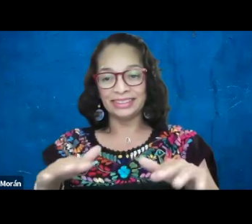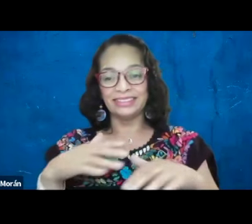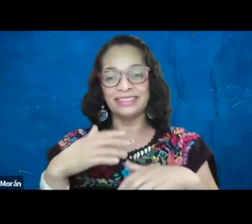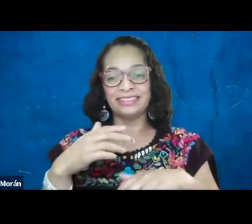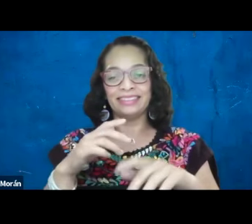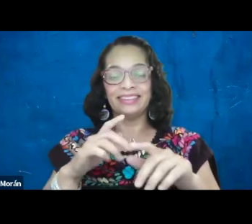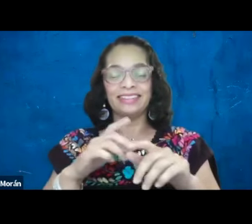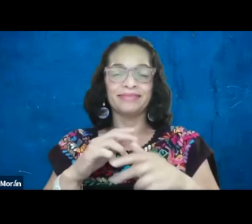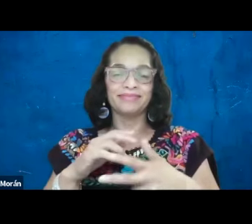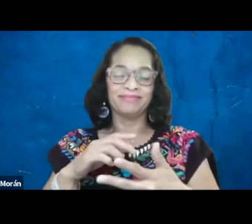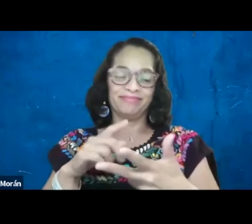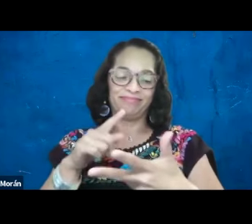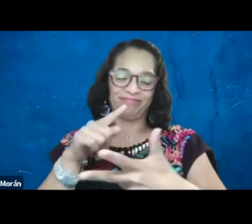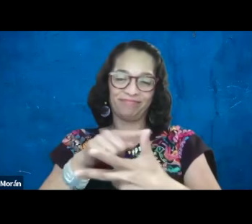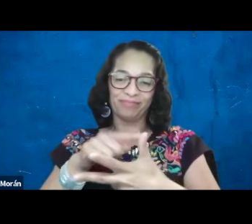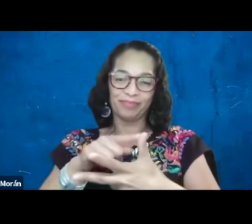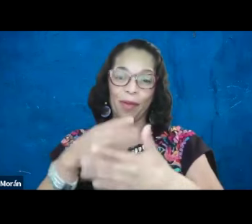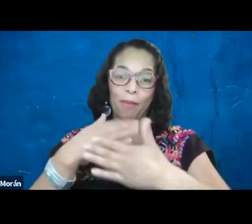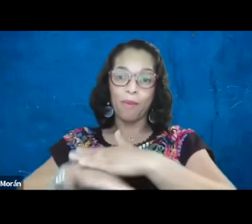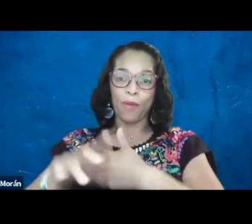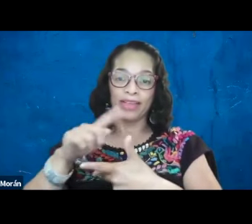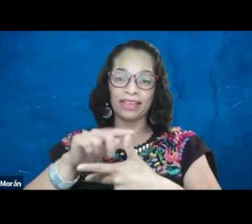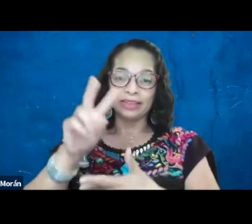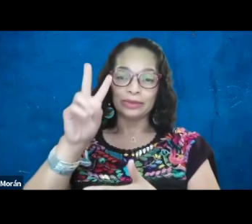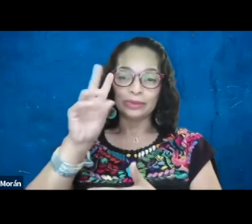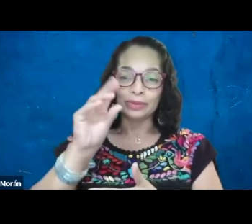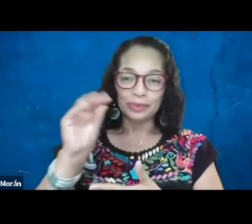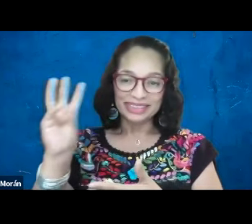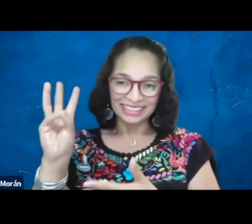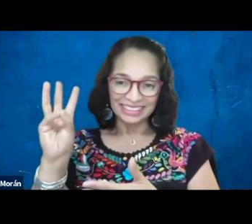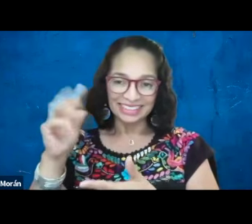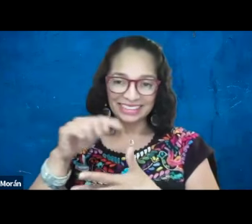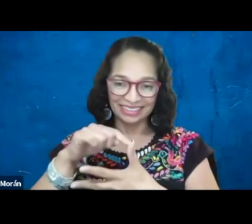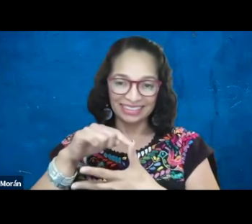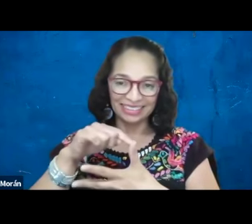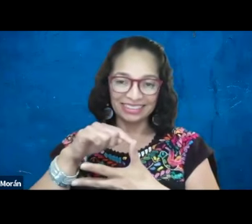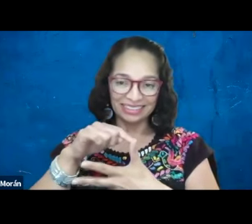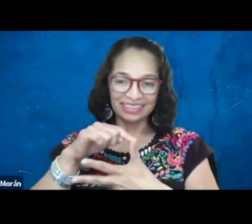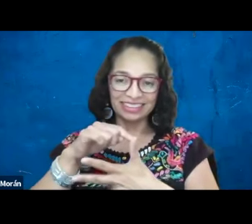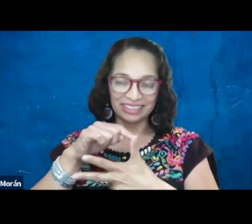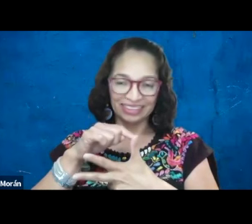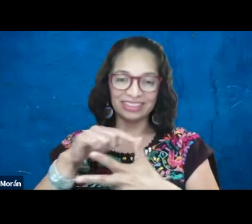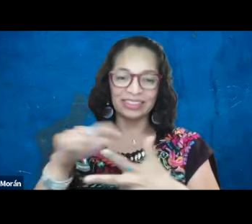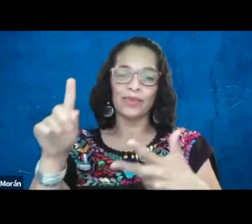and I have three children. My first child was born in 2006.